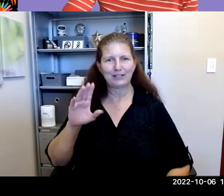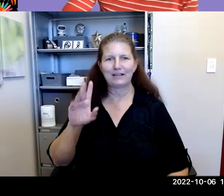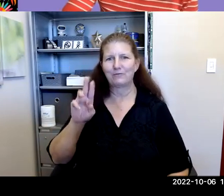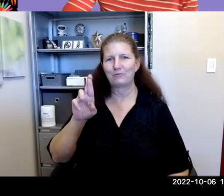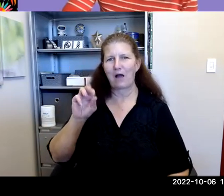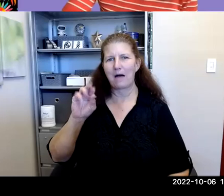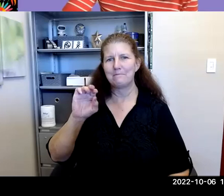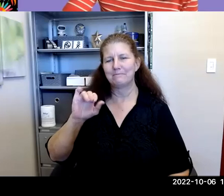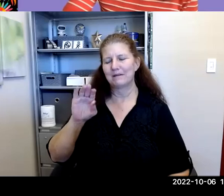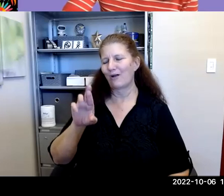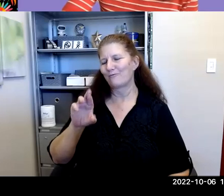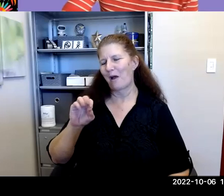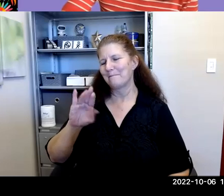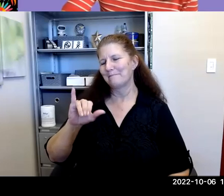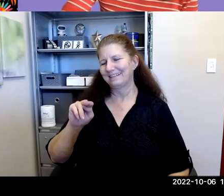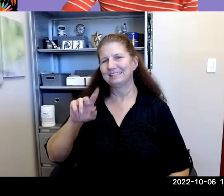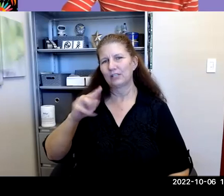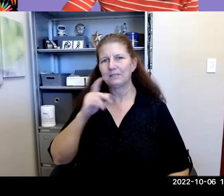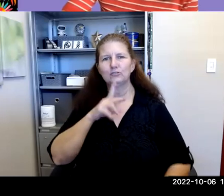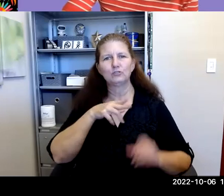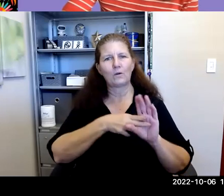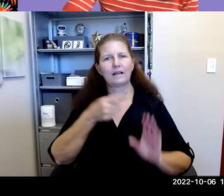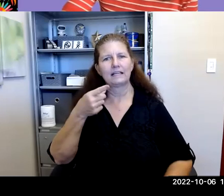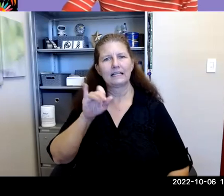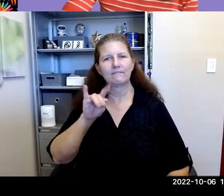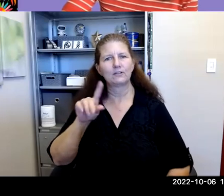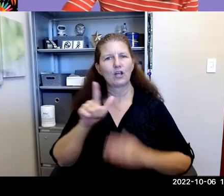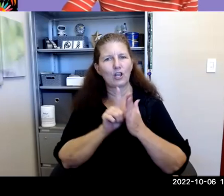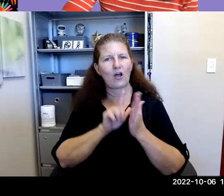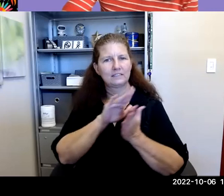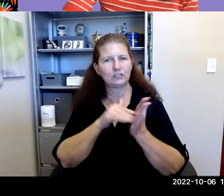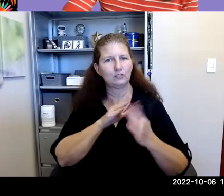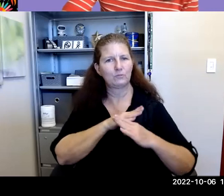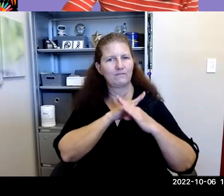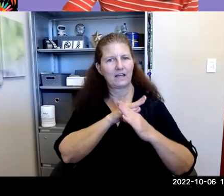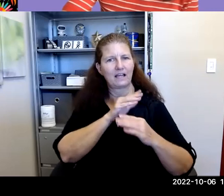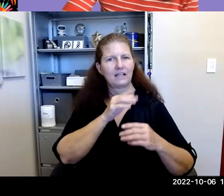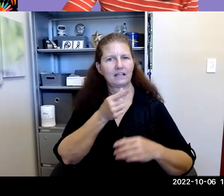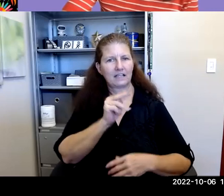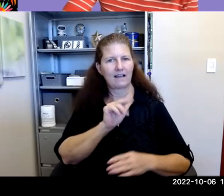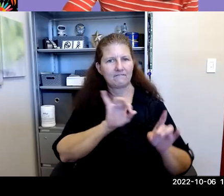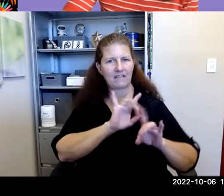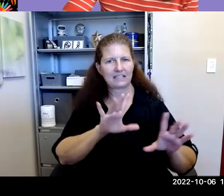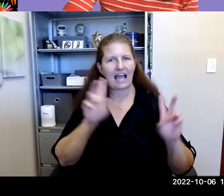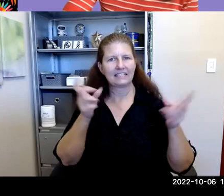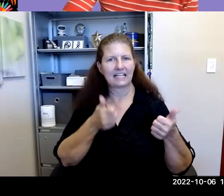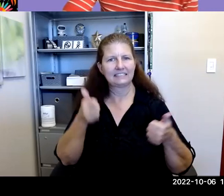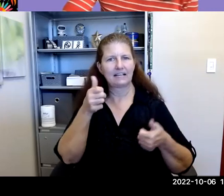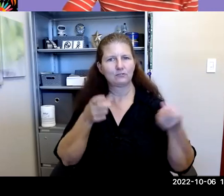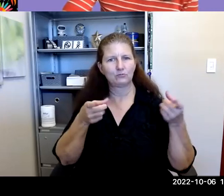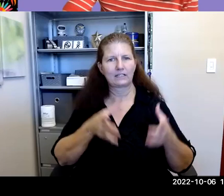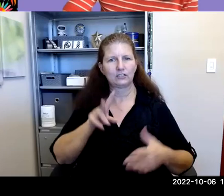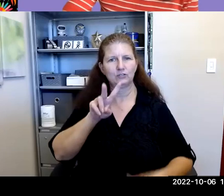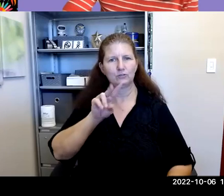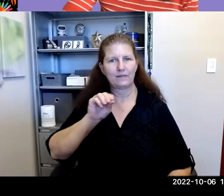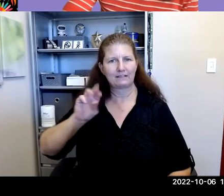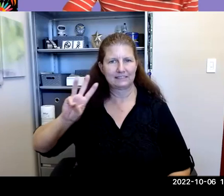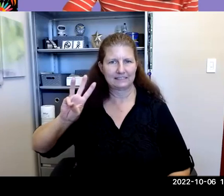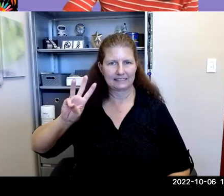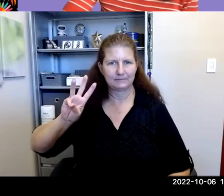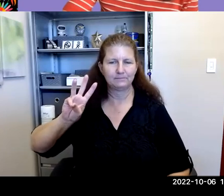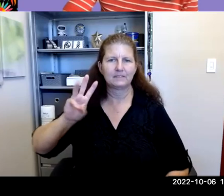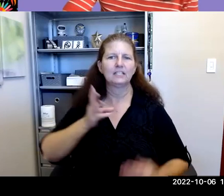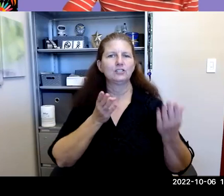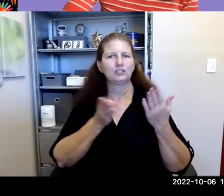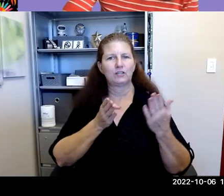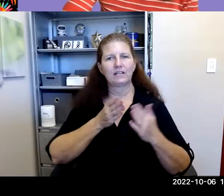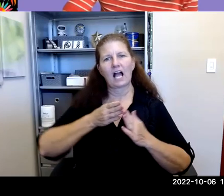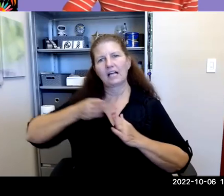Katherine Michel: Robin Thomas joined Gifford's Law Center to prevent gun violence as as as executive director in two thousand and six, serving until two thousand and twenty-two.